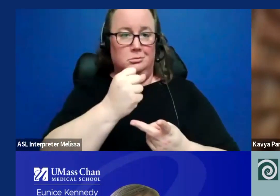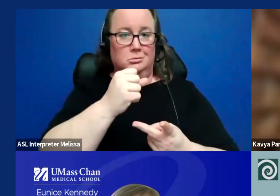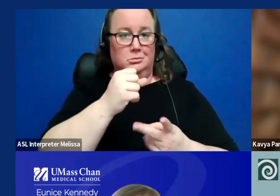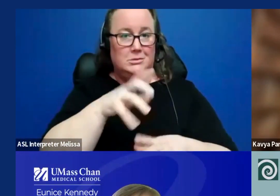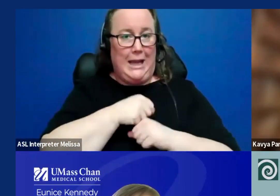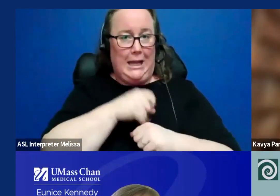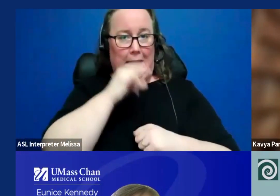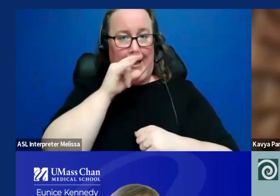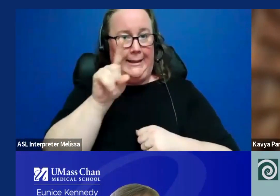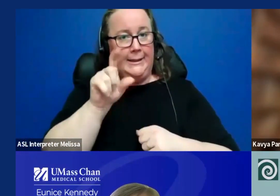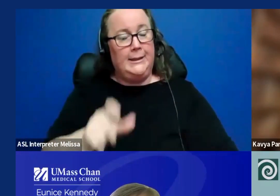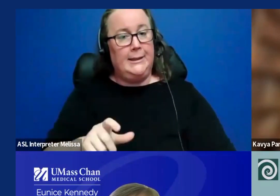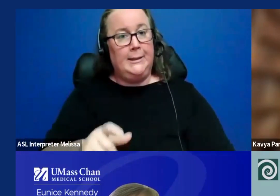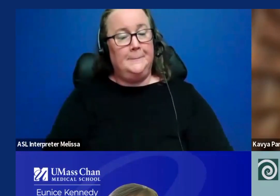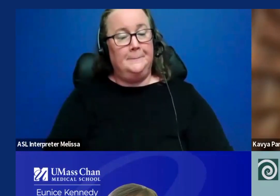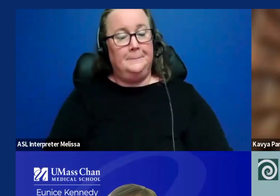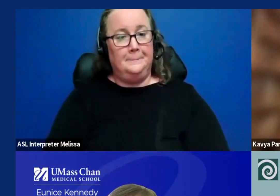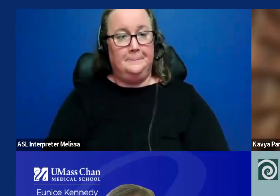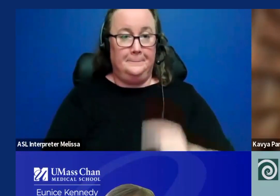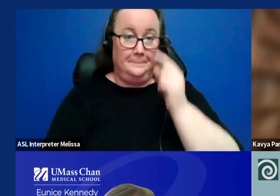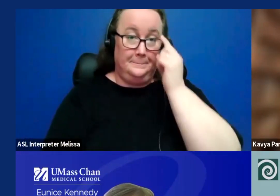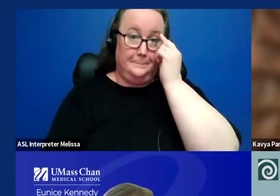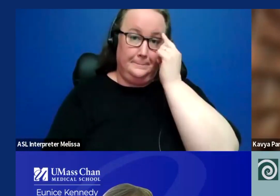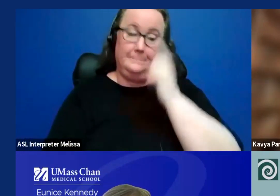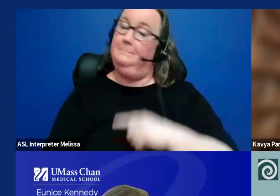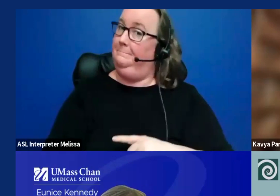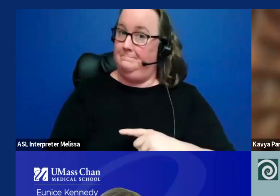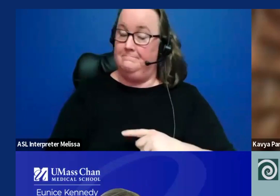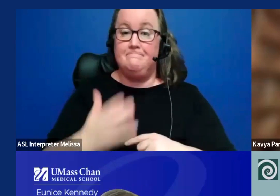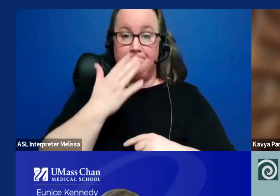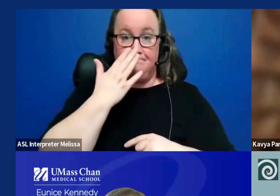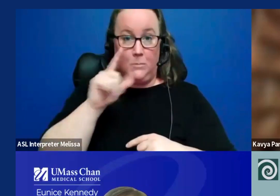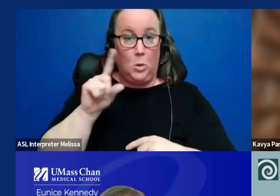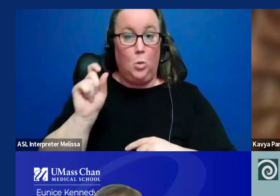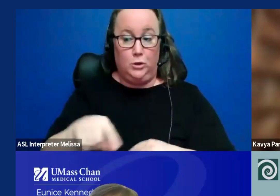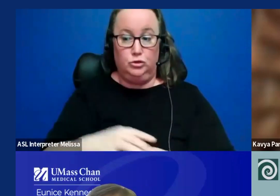Yeah, that's a great question. And like I mentioned in the beginning of the training,